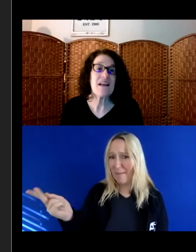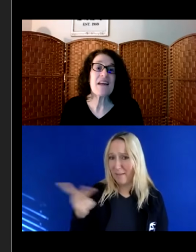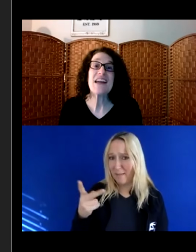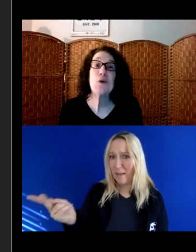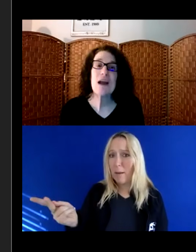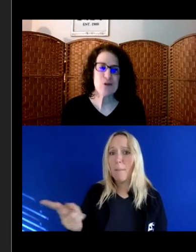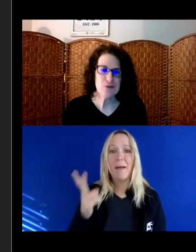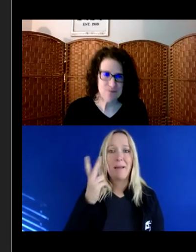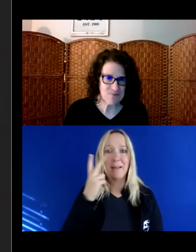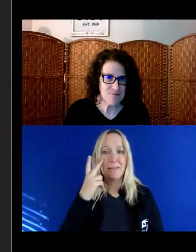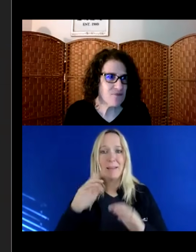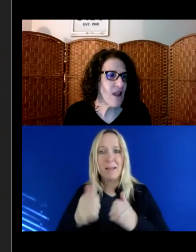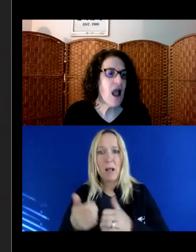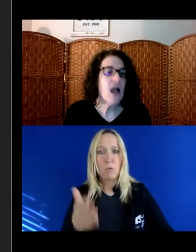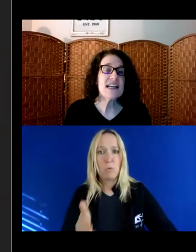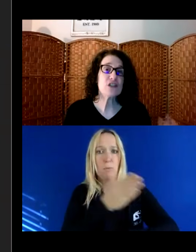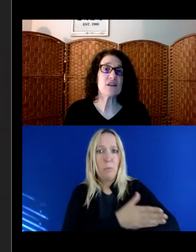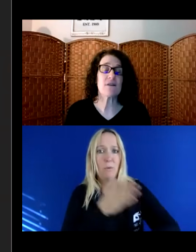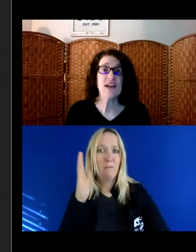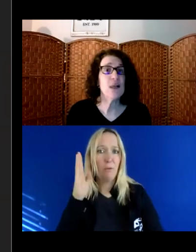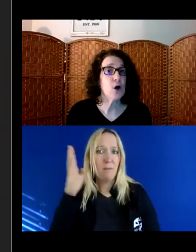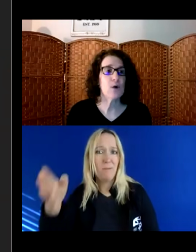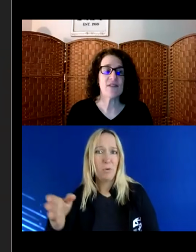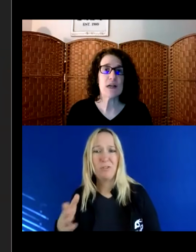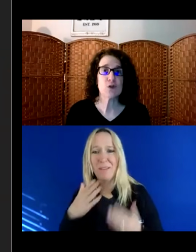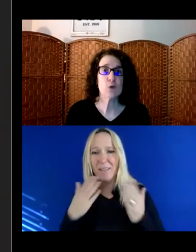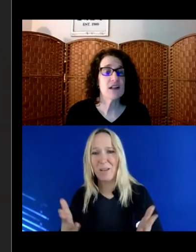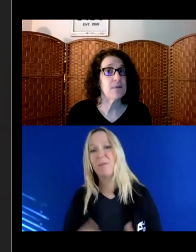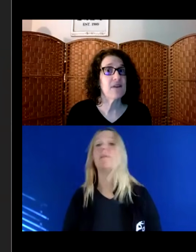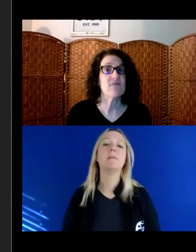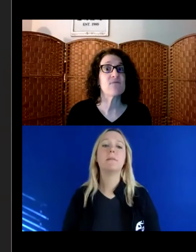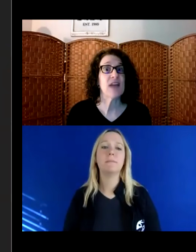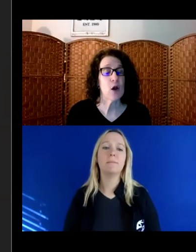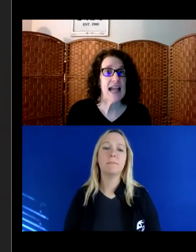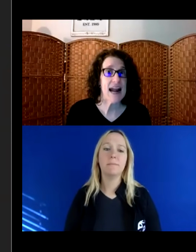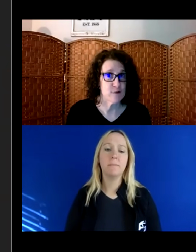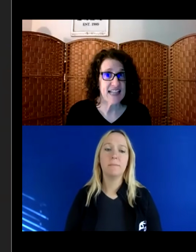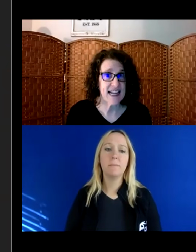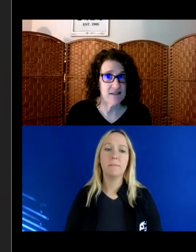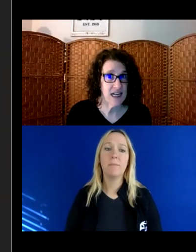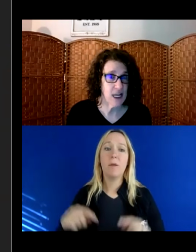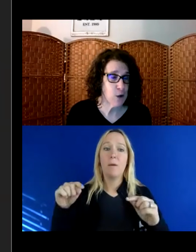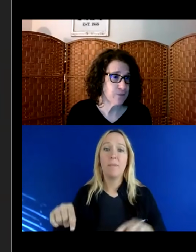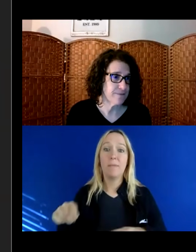Thank you, Amber. Here's a video, a very short clip of a very out of sync video.